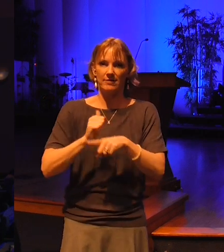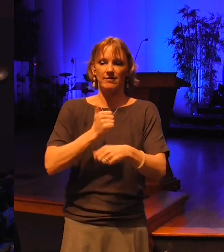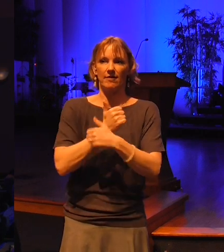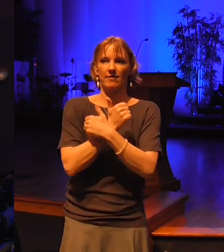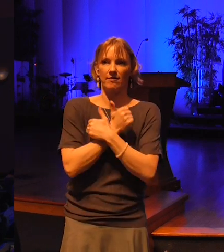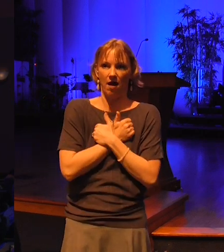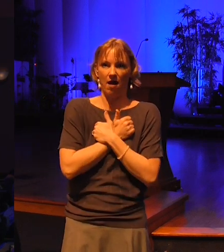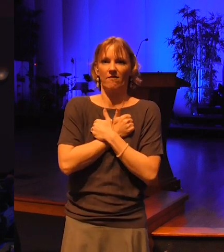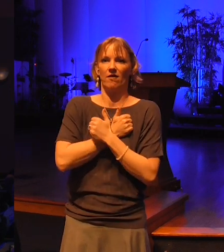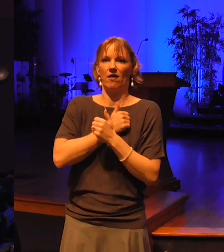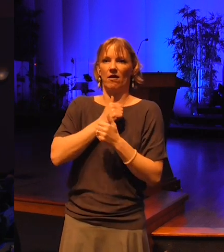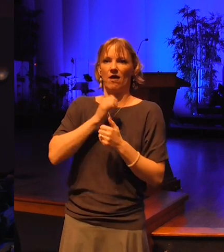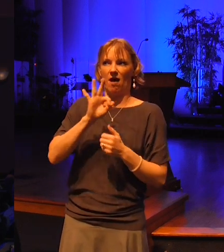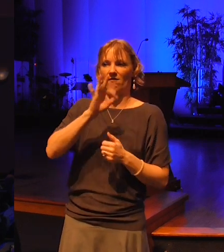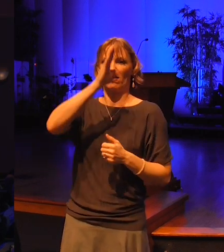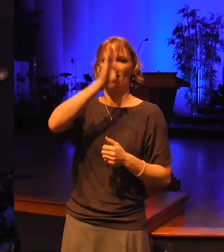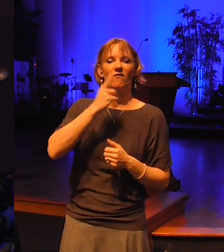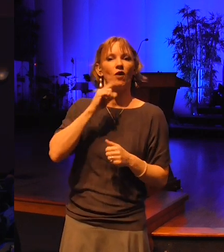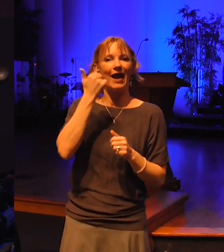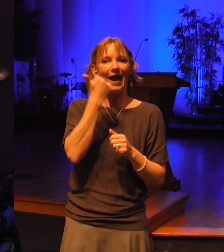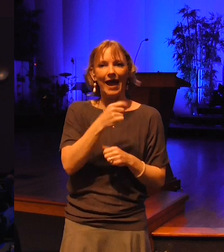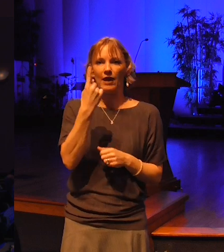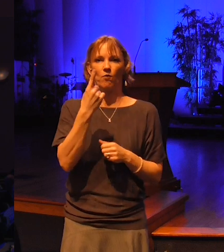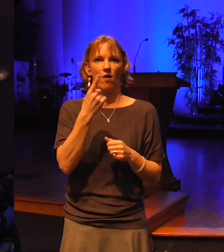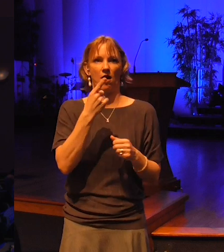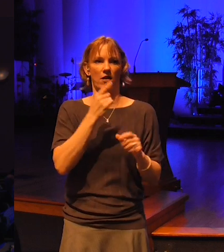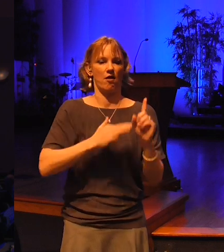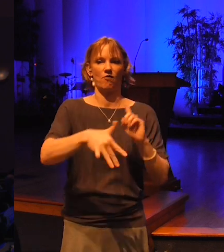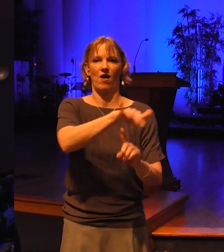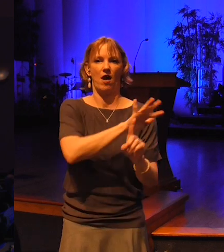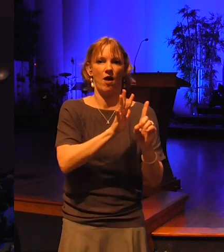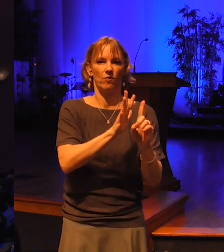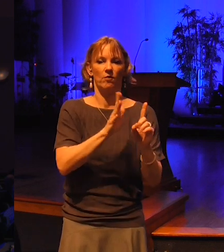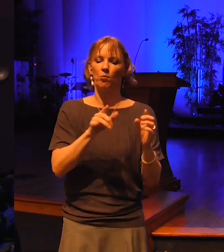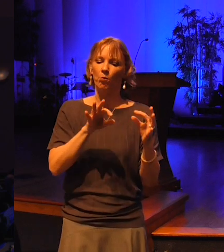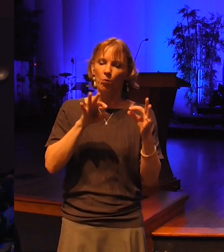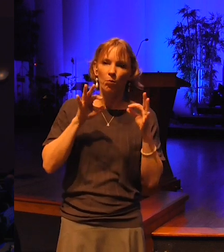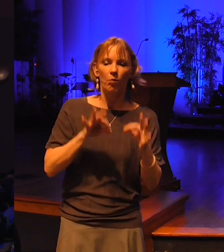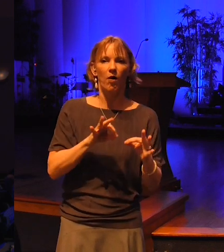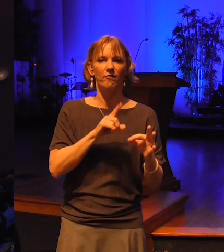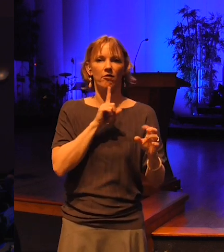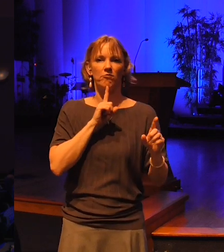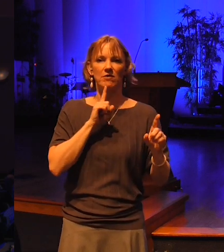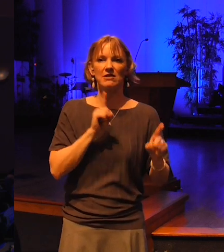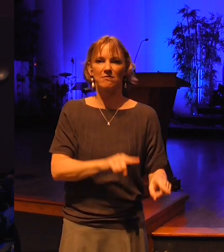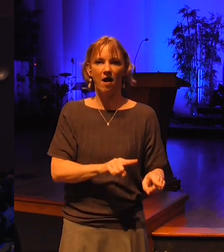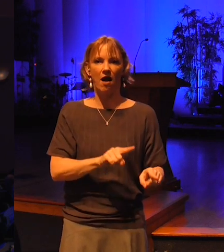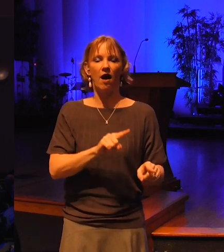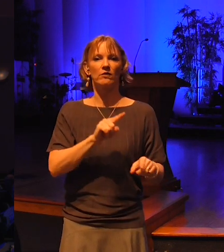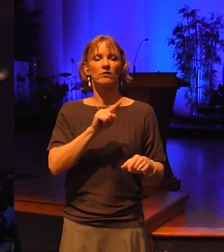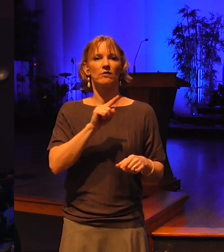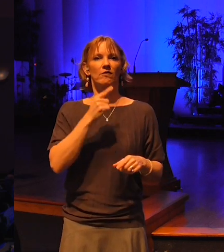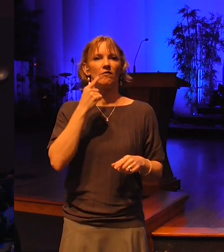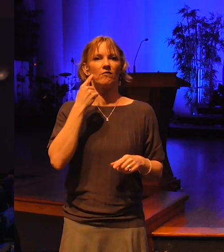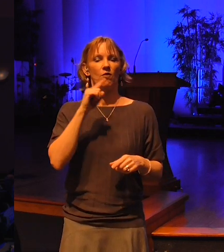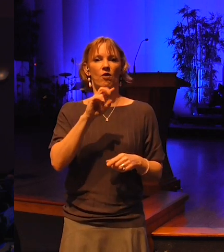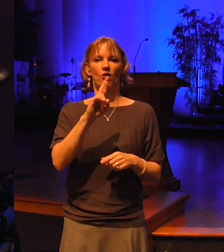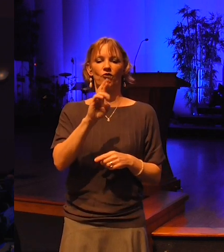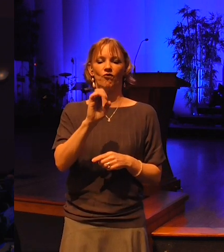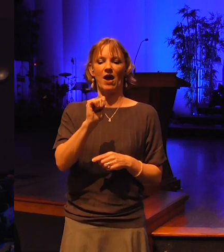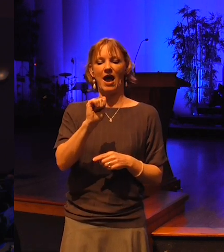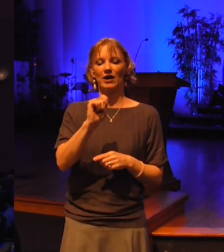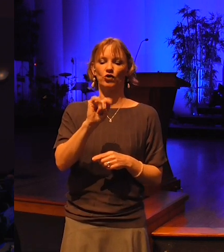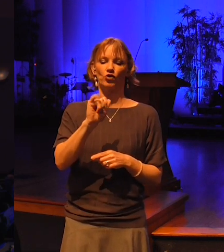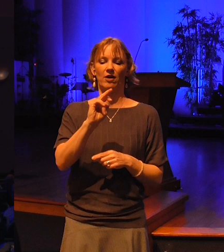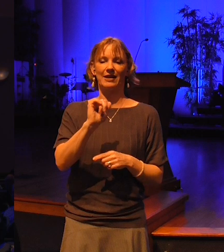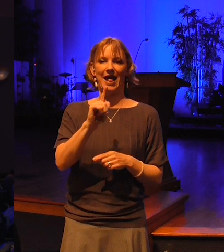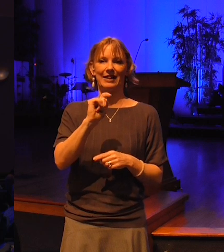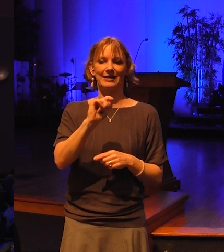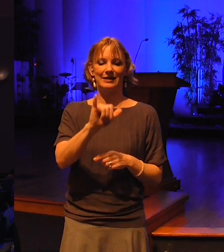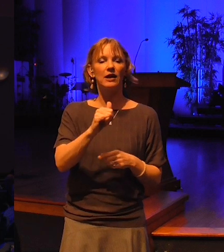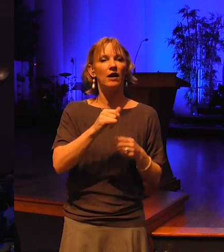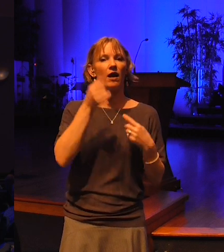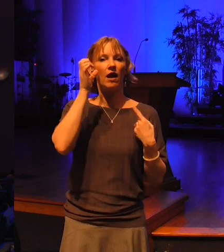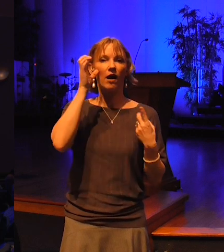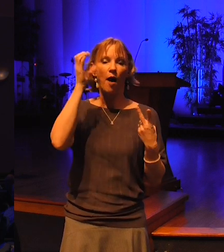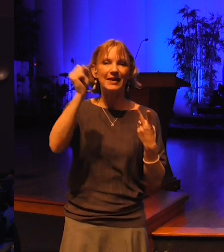for anyone around you it was the perfect response to rationality to the common sense to the laws